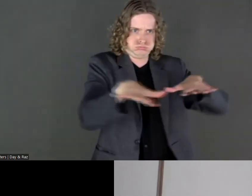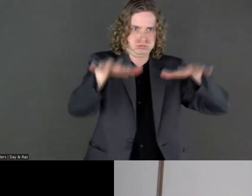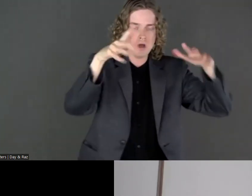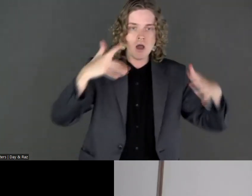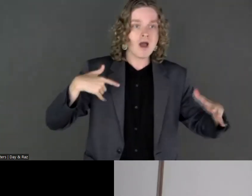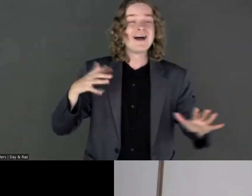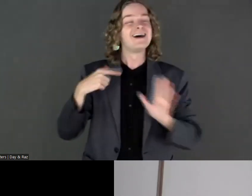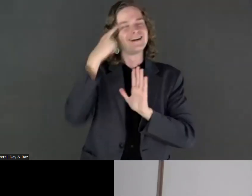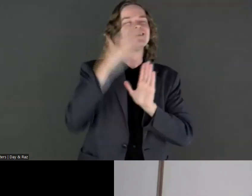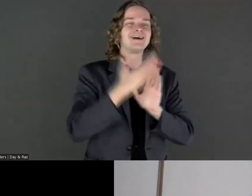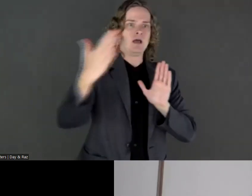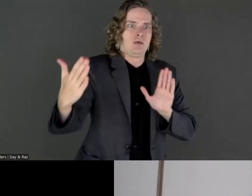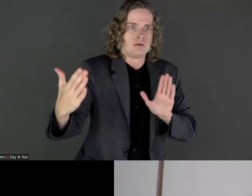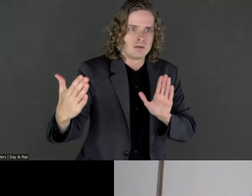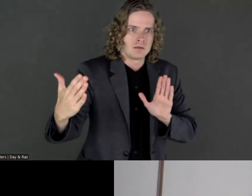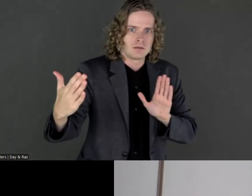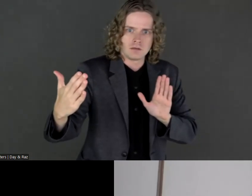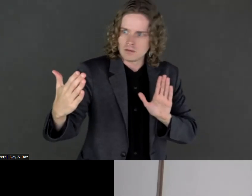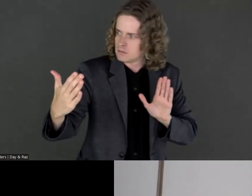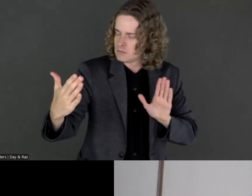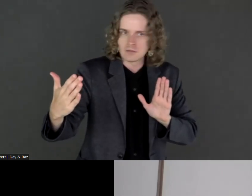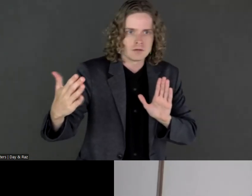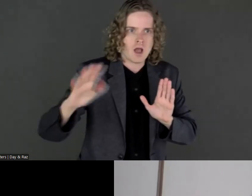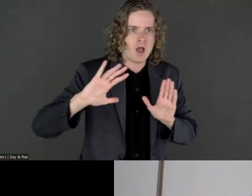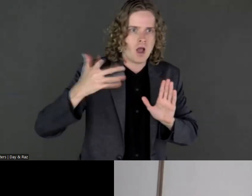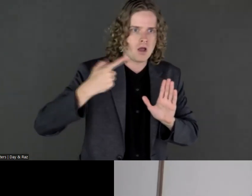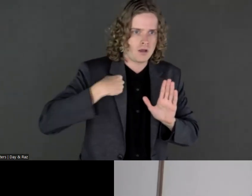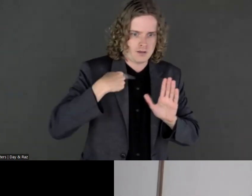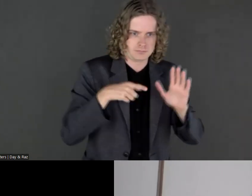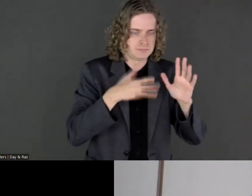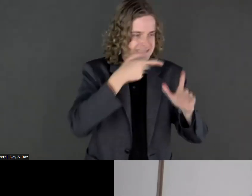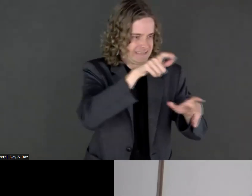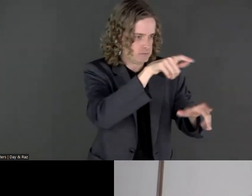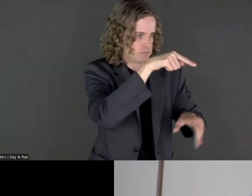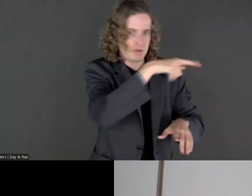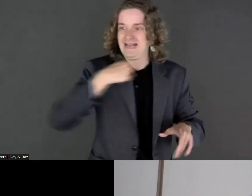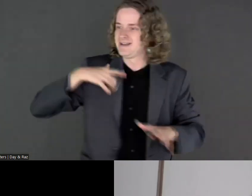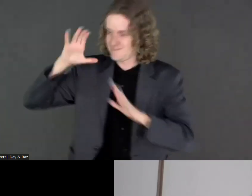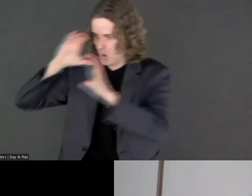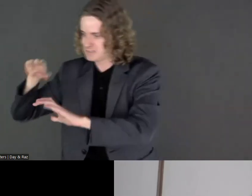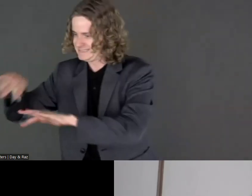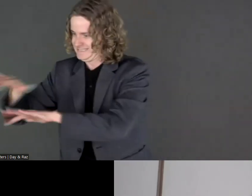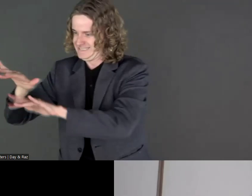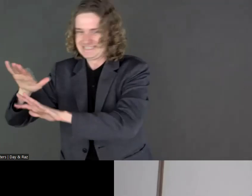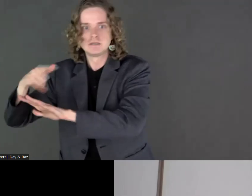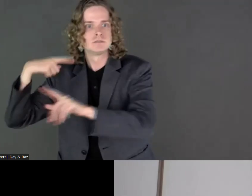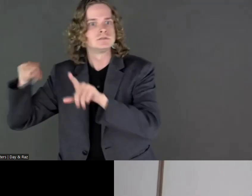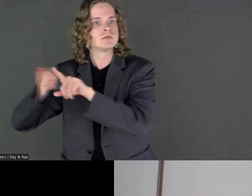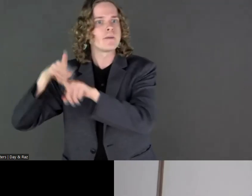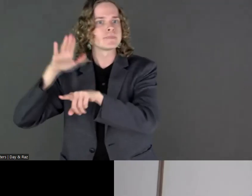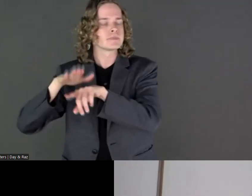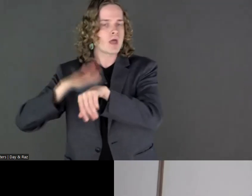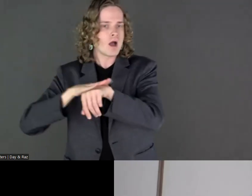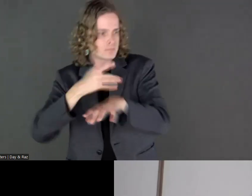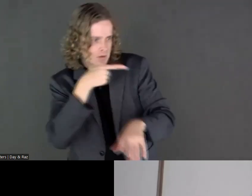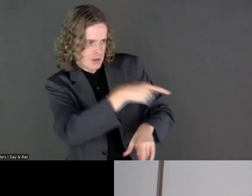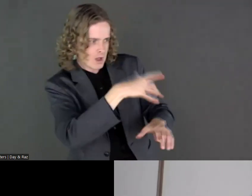disabilities and elderly people, also how we give out the food packages, etc. Another thing,